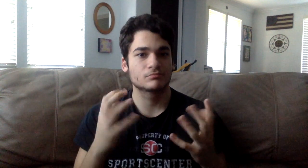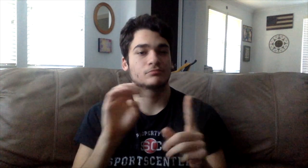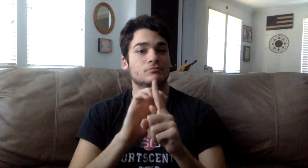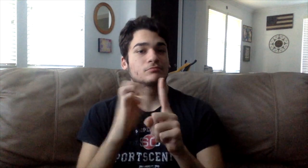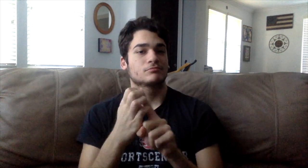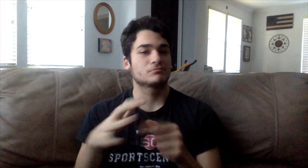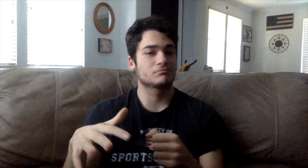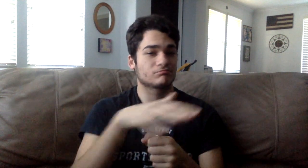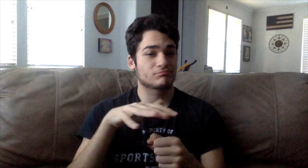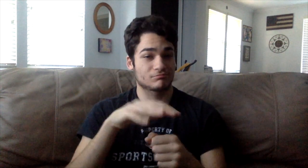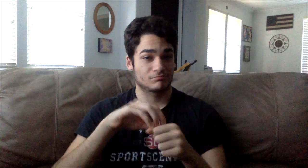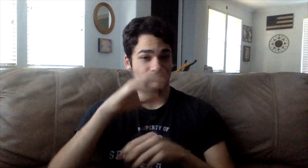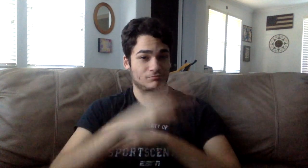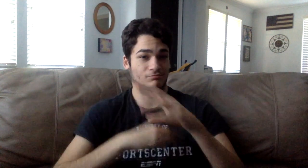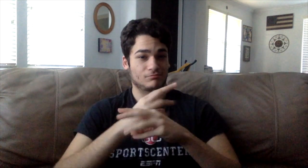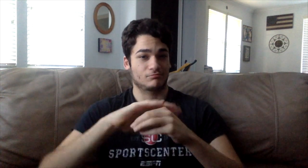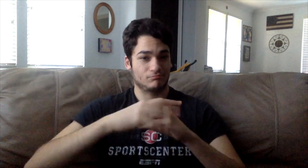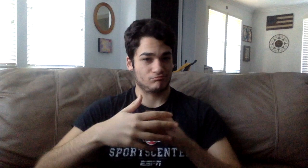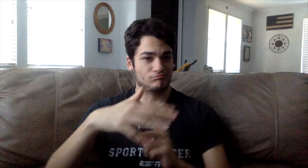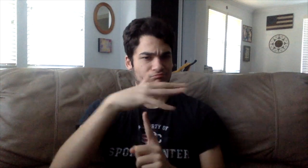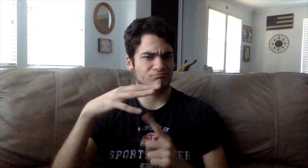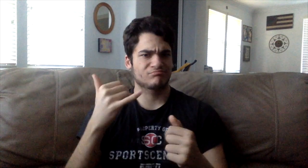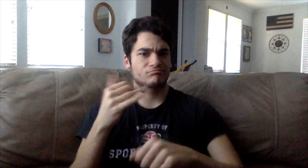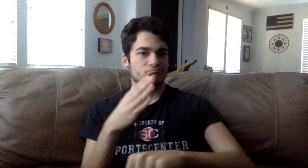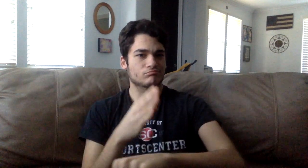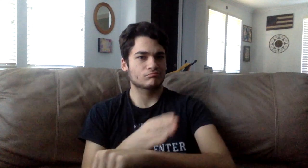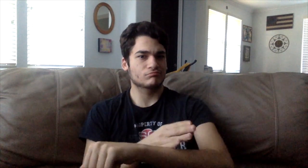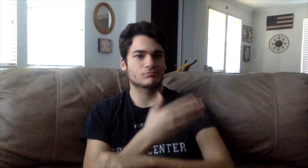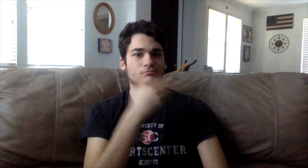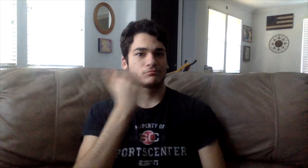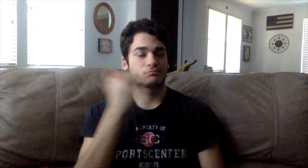The environment itself on the Earth is getting better than before.